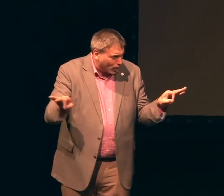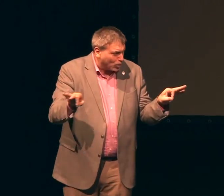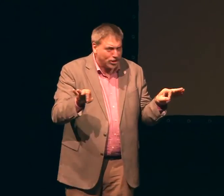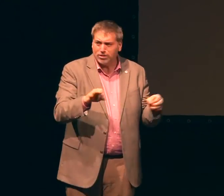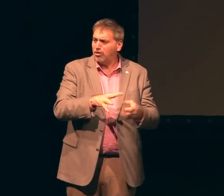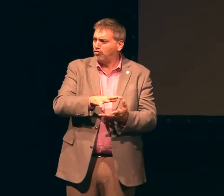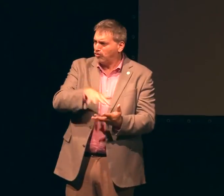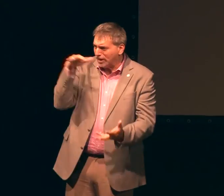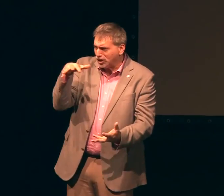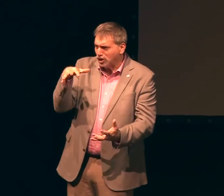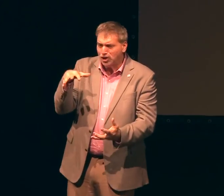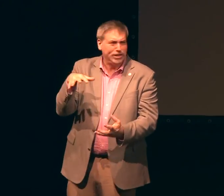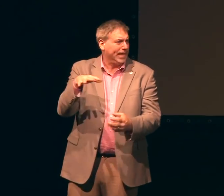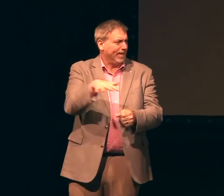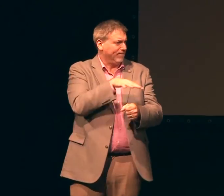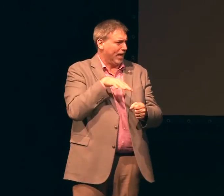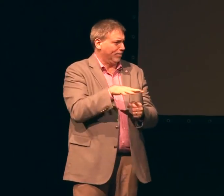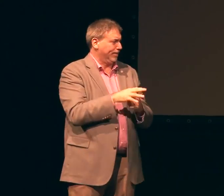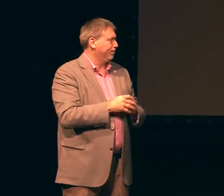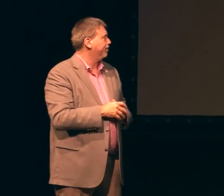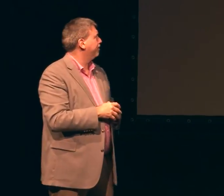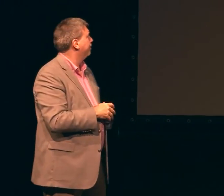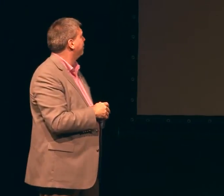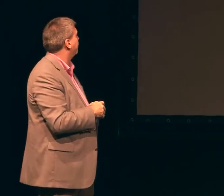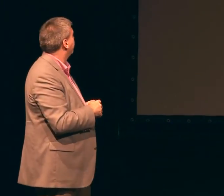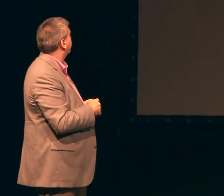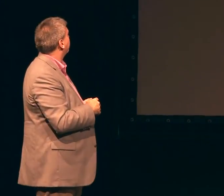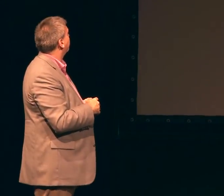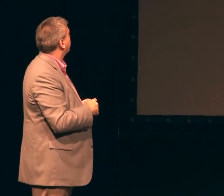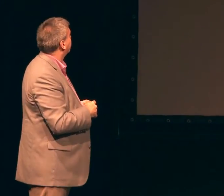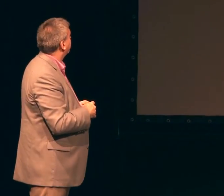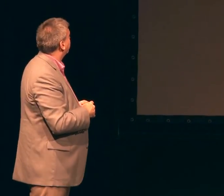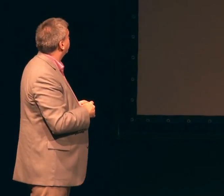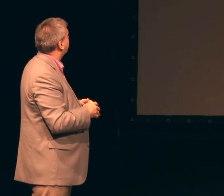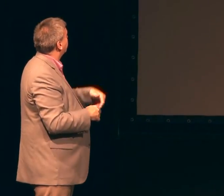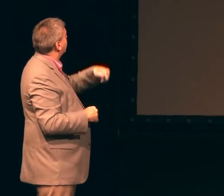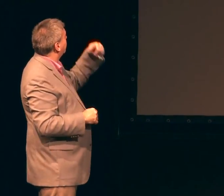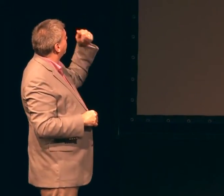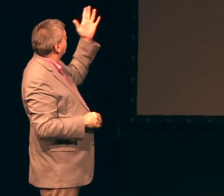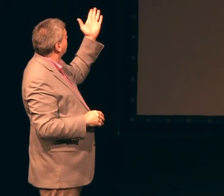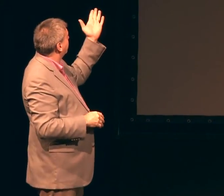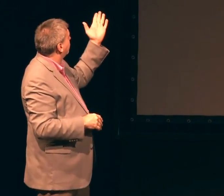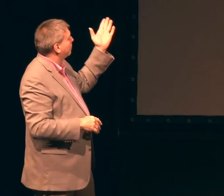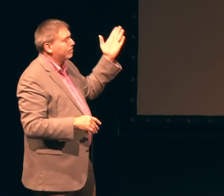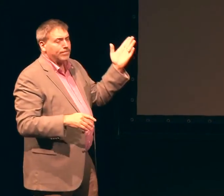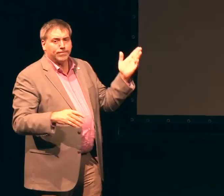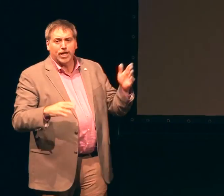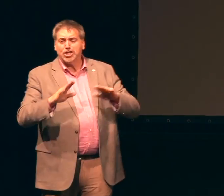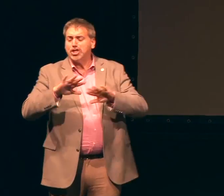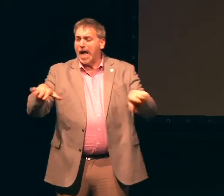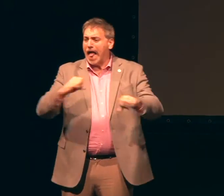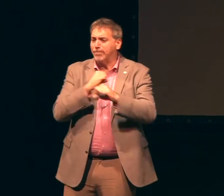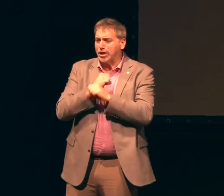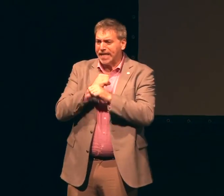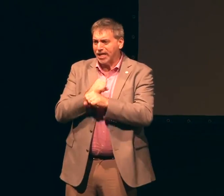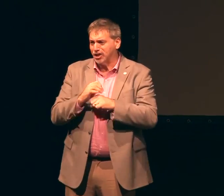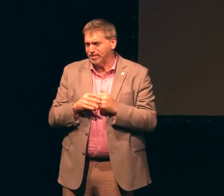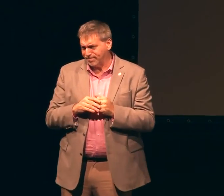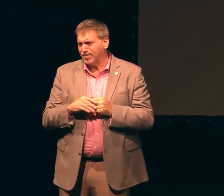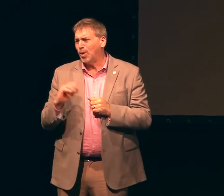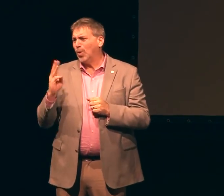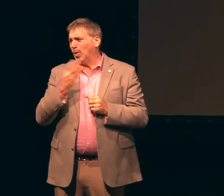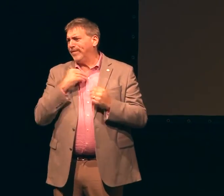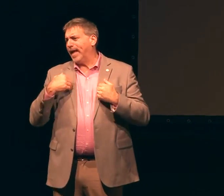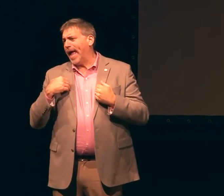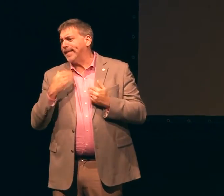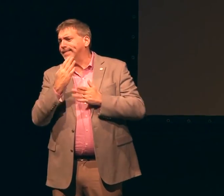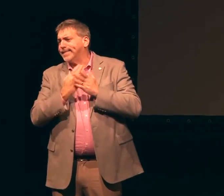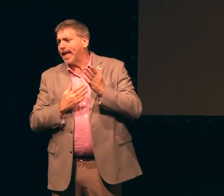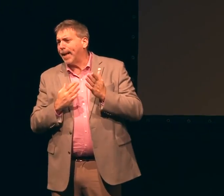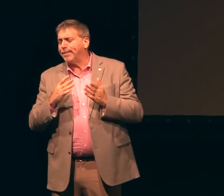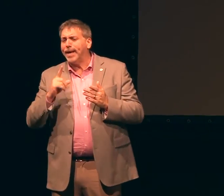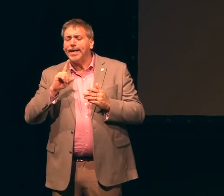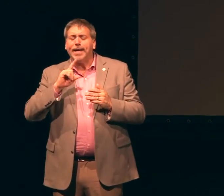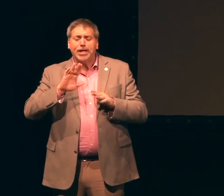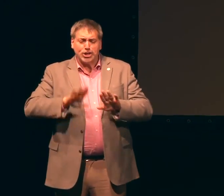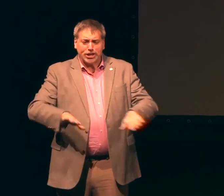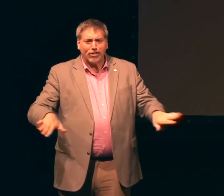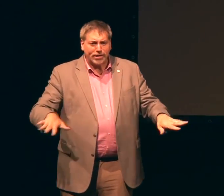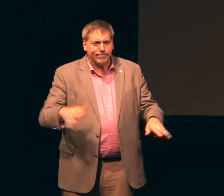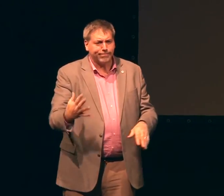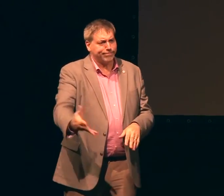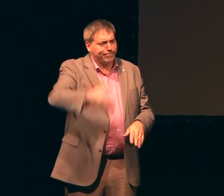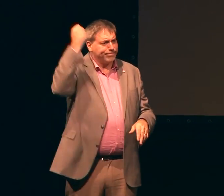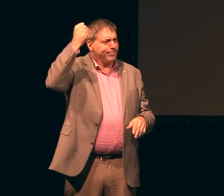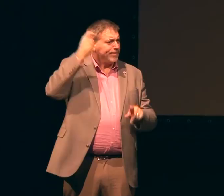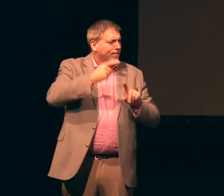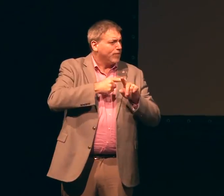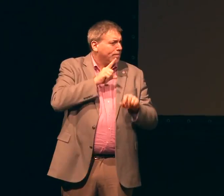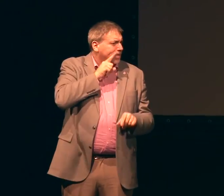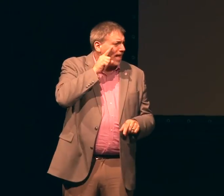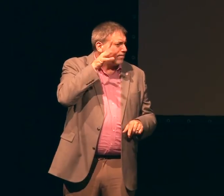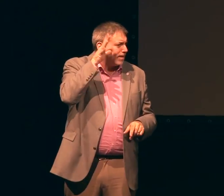Language is key. Language rich environment. Child protection. We've had some children